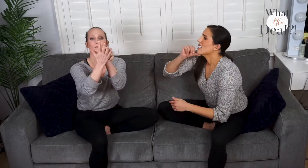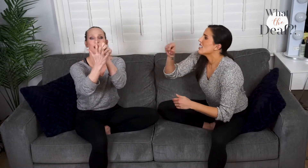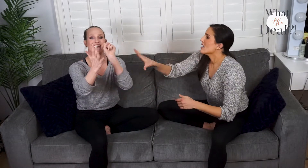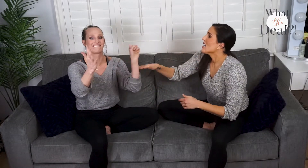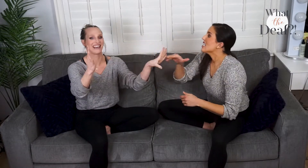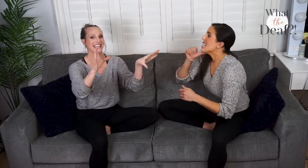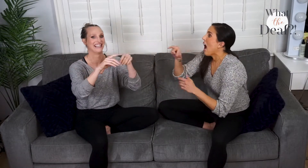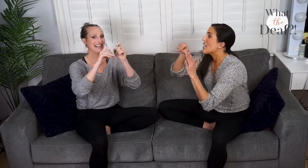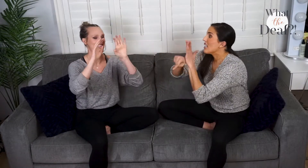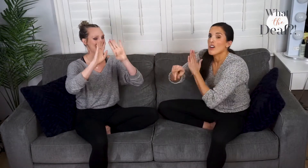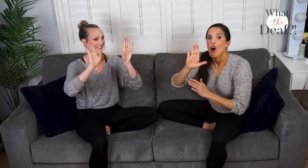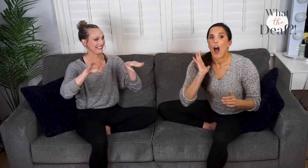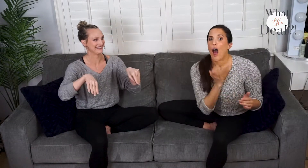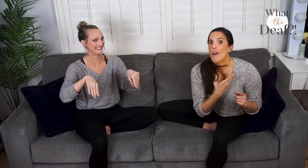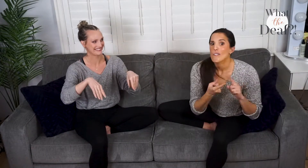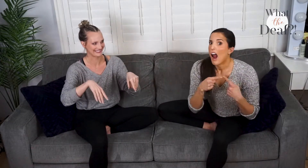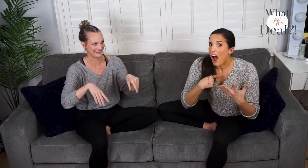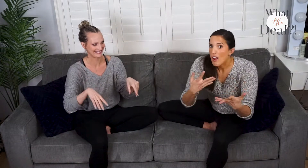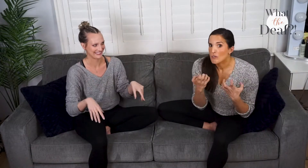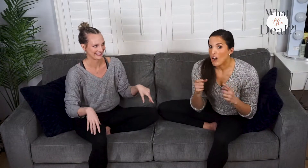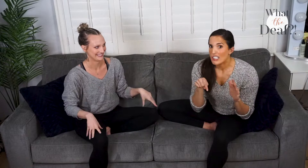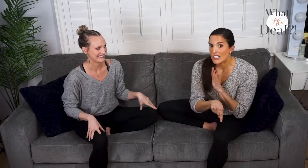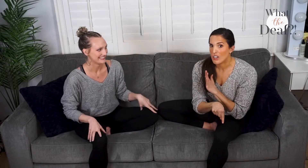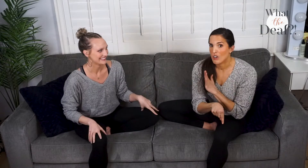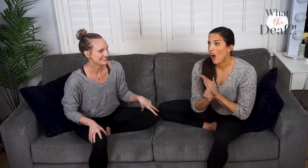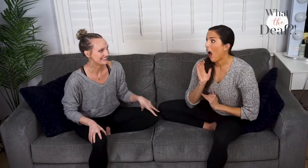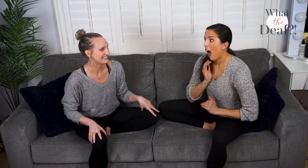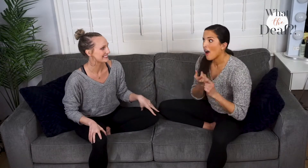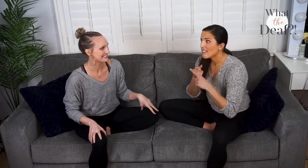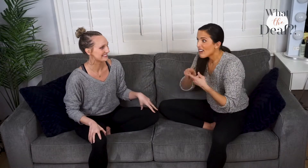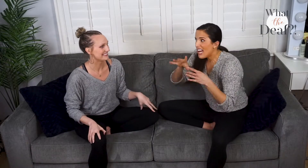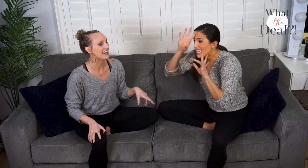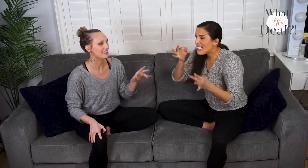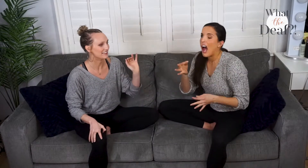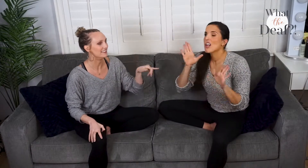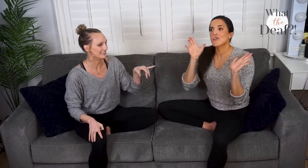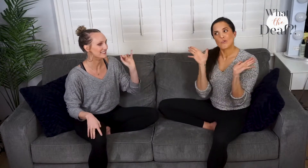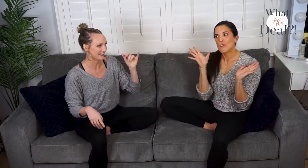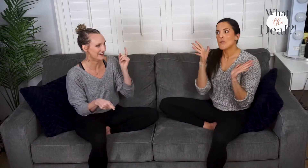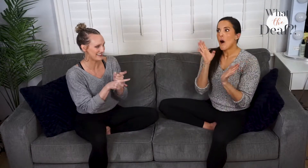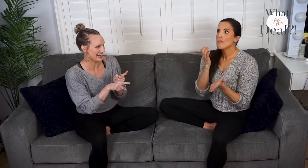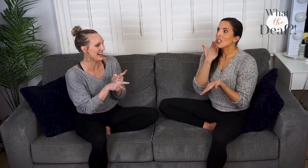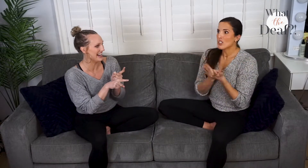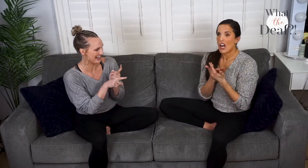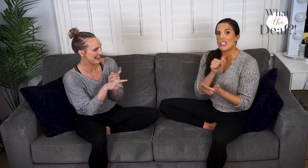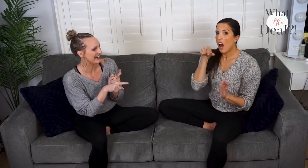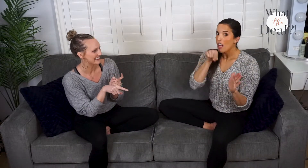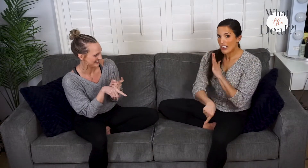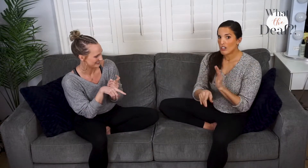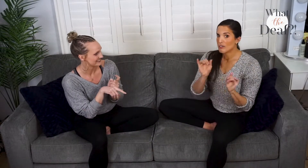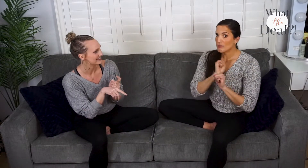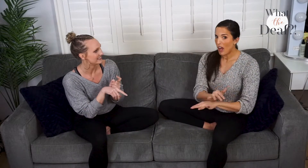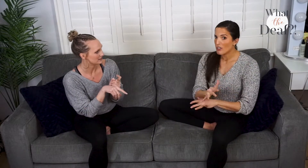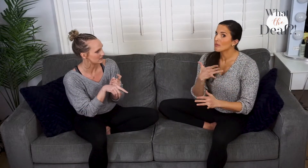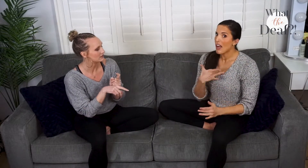No, no, no, wait, wait. - Remove it. Not kill. Our friend-- I wanted to kill the spider. Our friend decided - Yes, no you're right. no, she wanted to be a good person